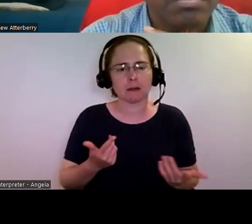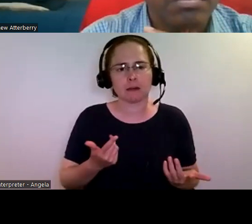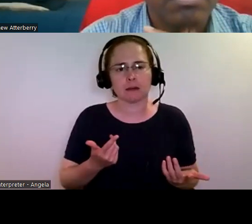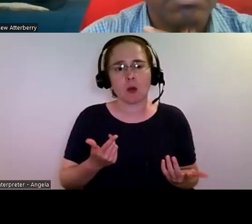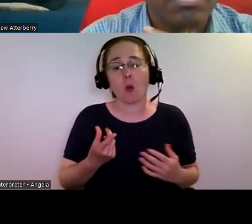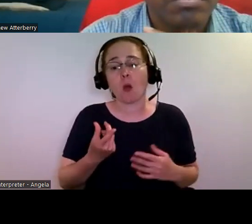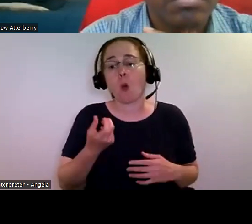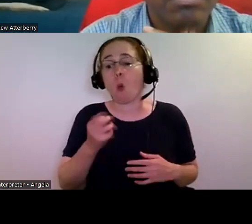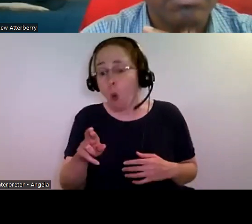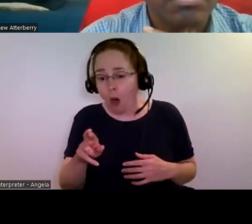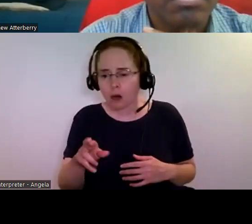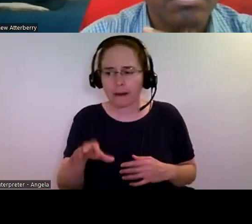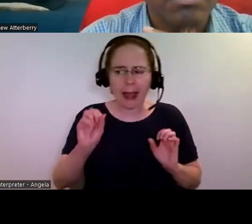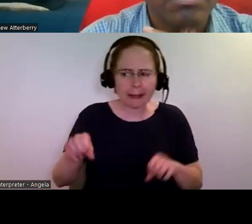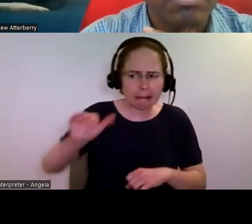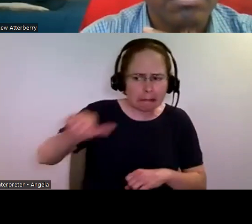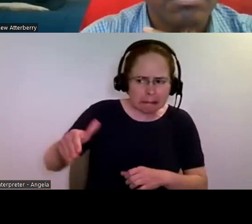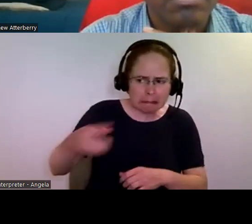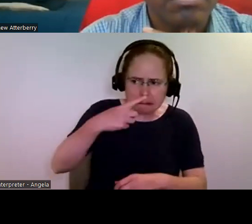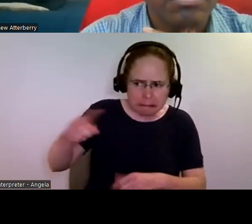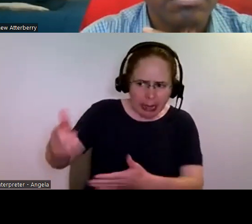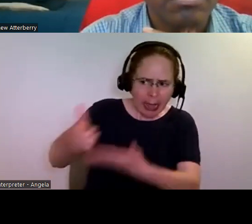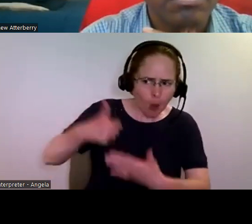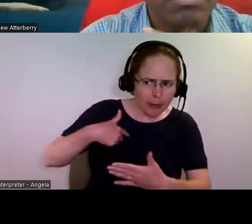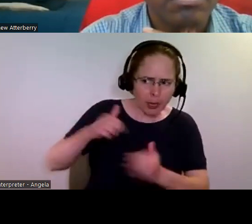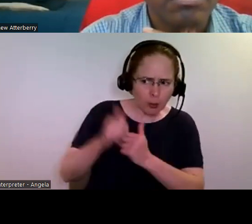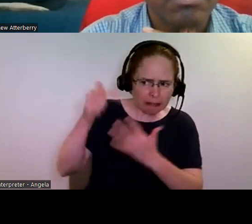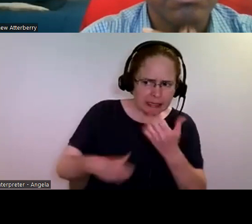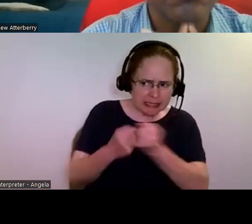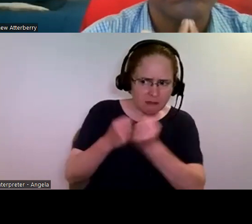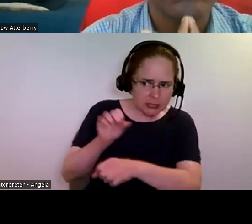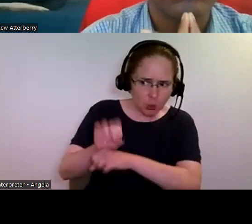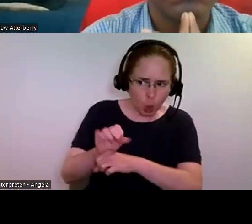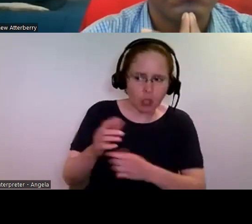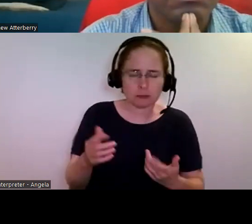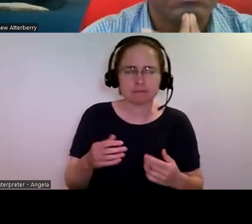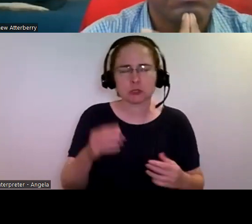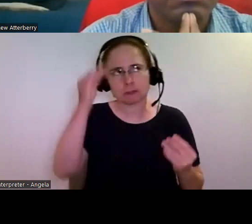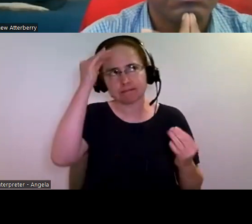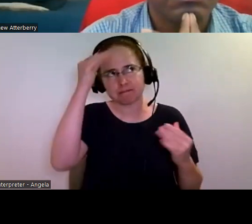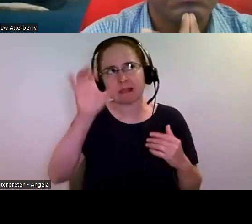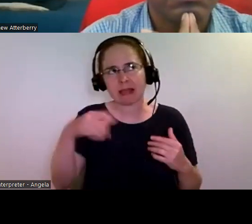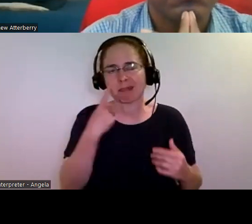you help me here with this advocacy work so this is these thoughts have been in my mind lately.